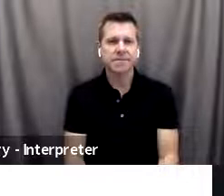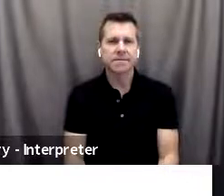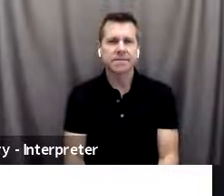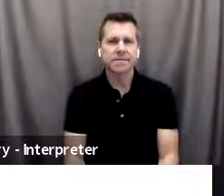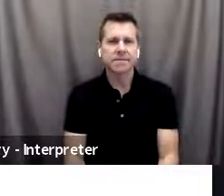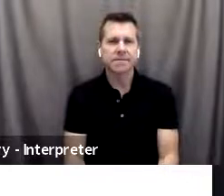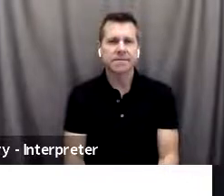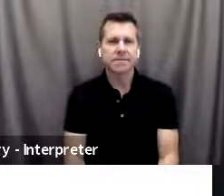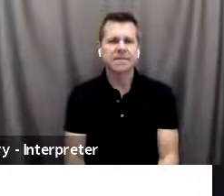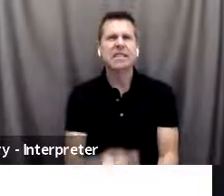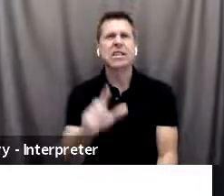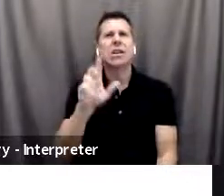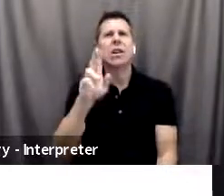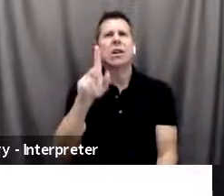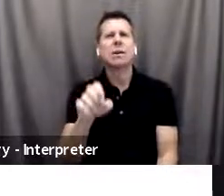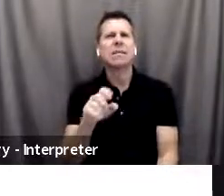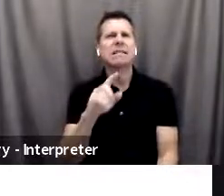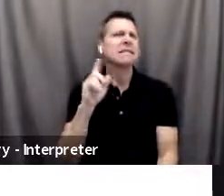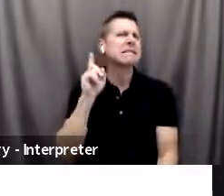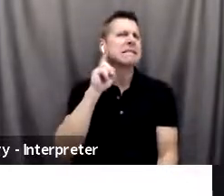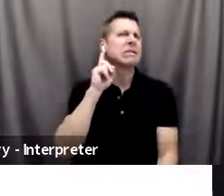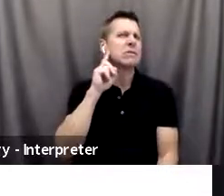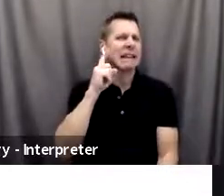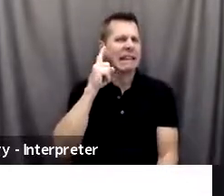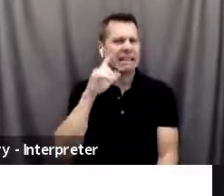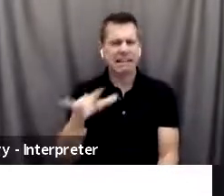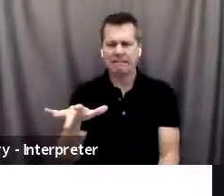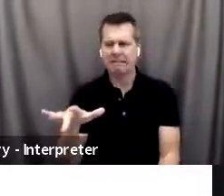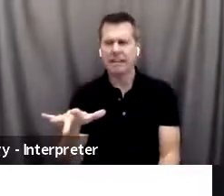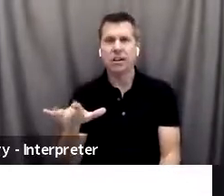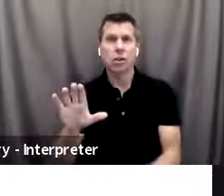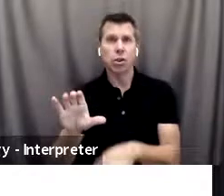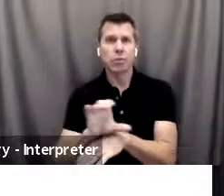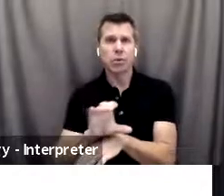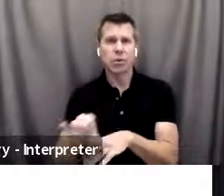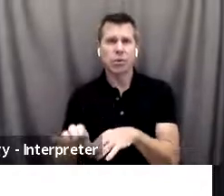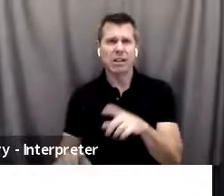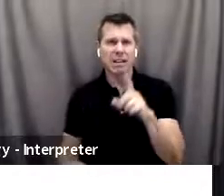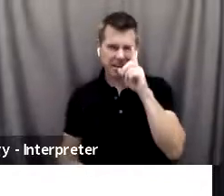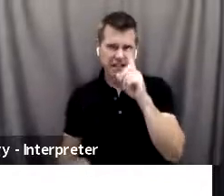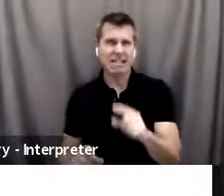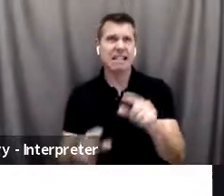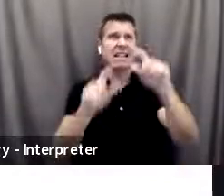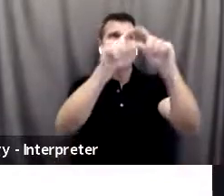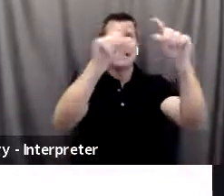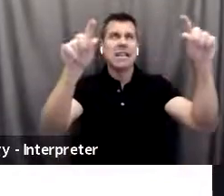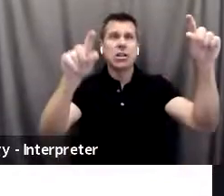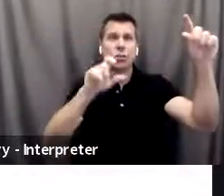And we'll be I think that the sound you have to enable the sound on your computer, if you go up to the top of your toolbar on zoom, you